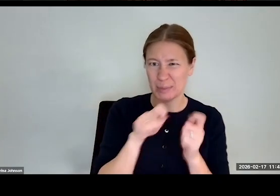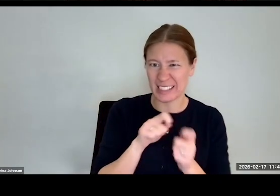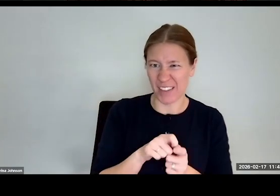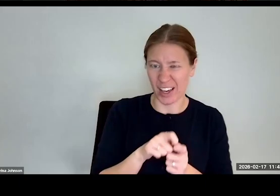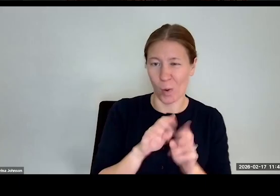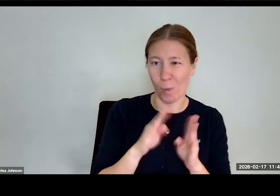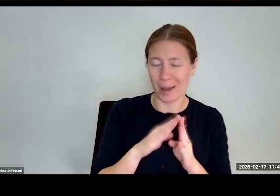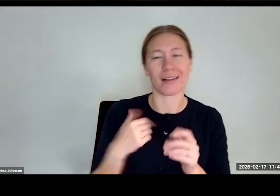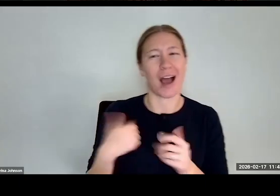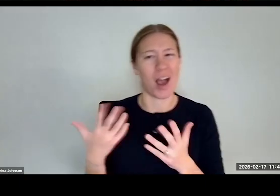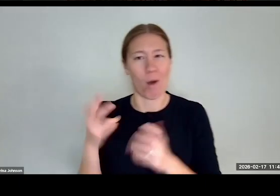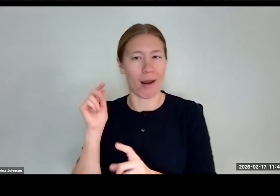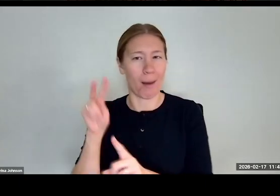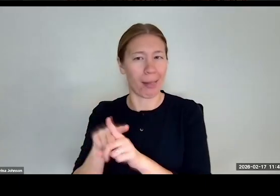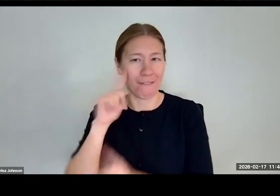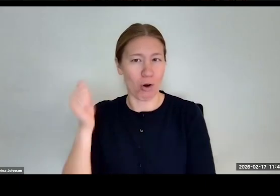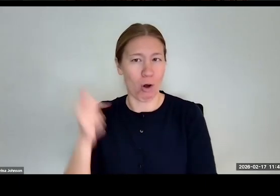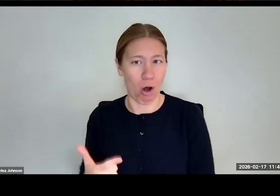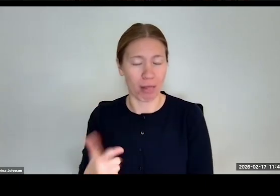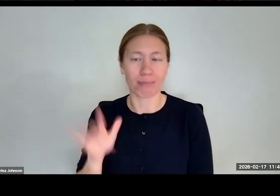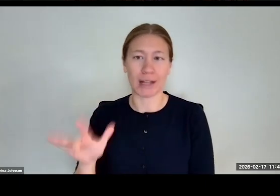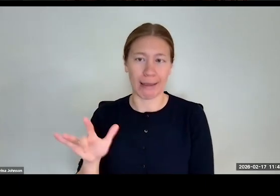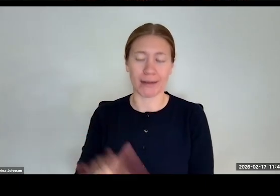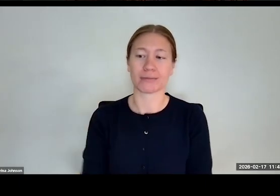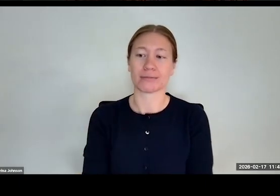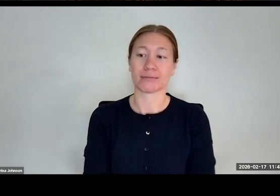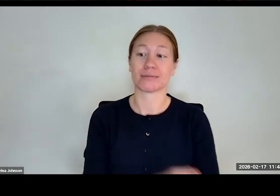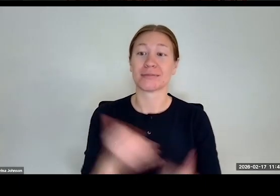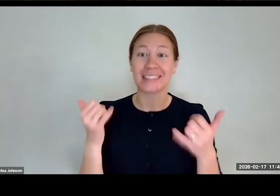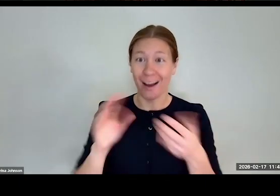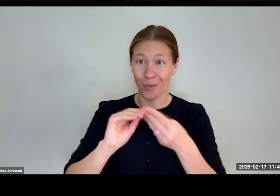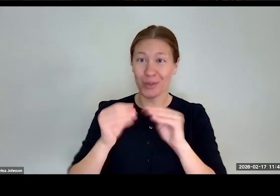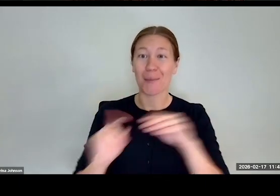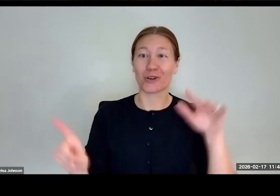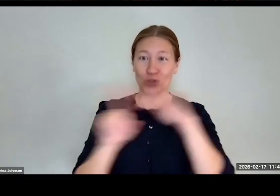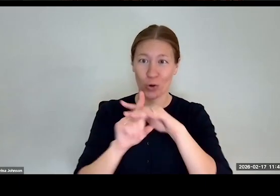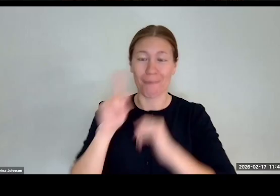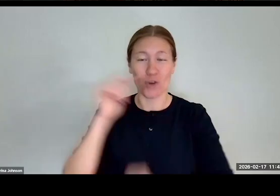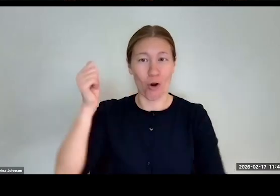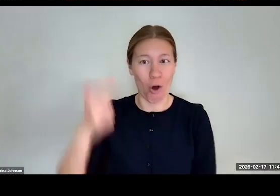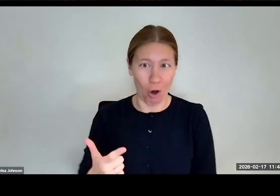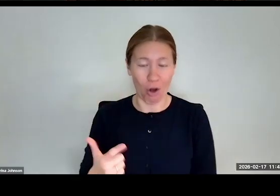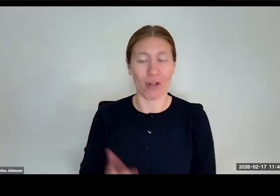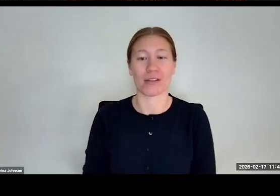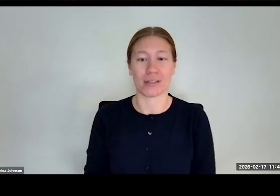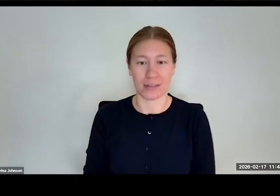So I'm gonna select that and then our numbers will appear on all of our templates where we have turned on the number, the page number function.